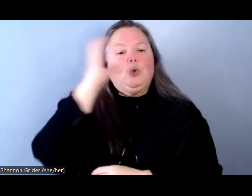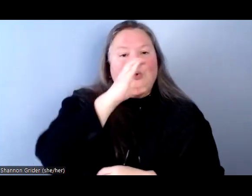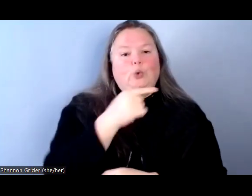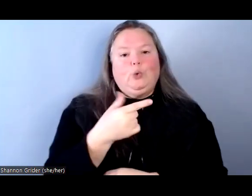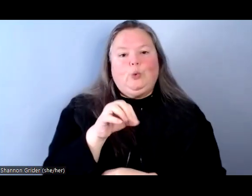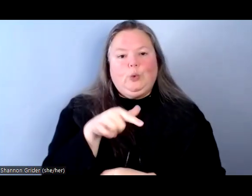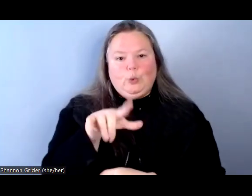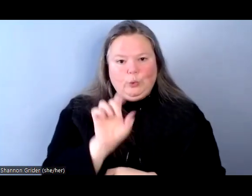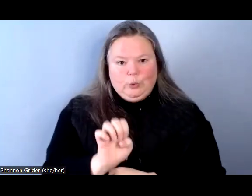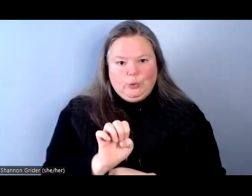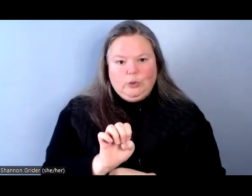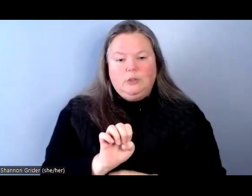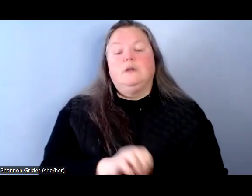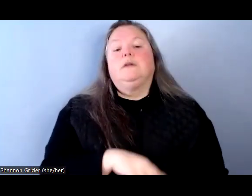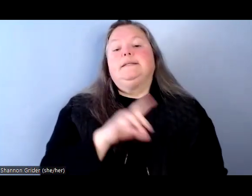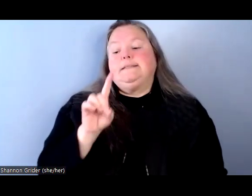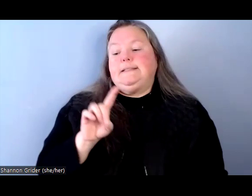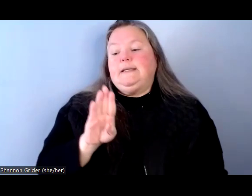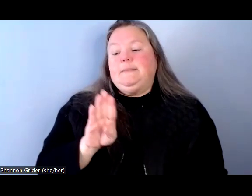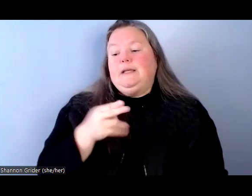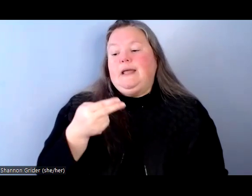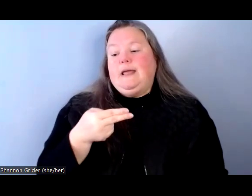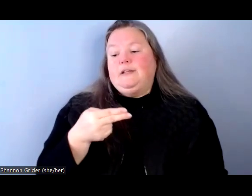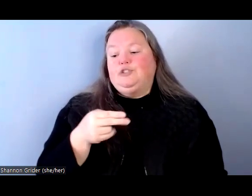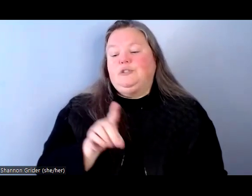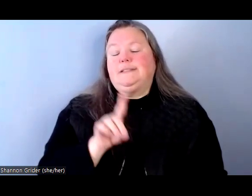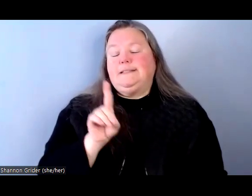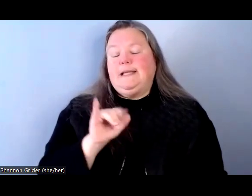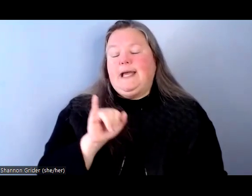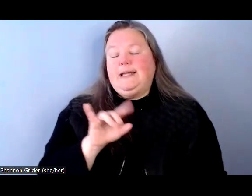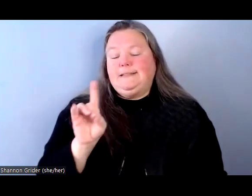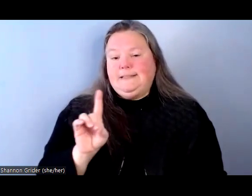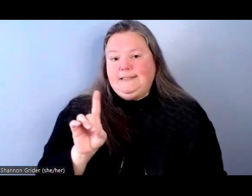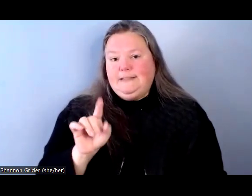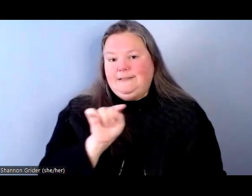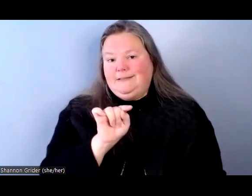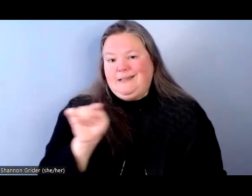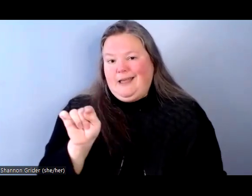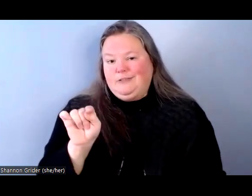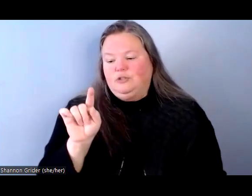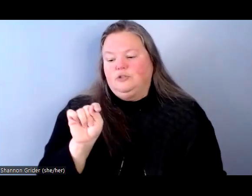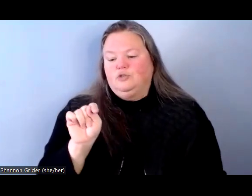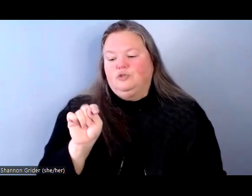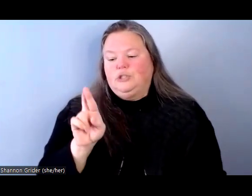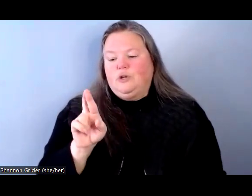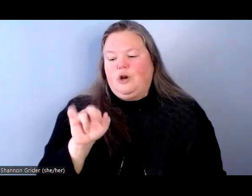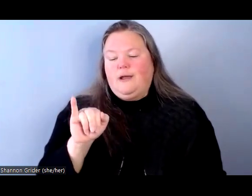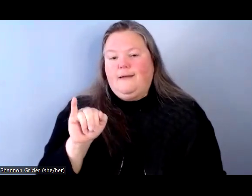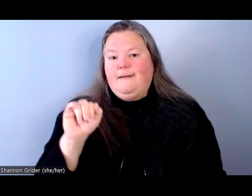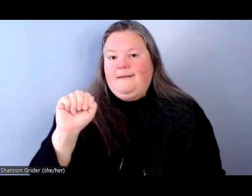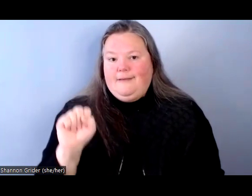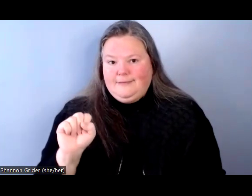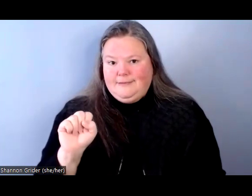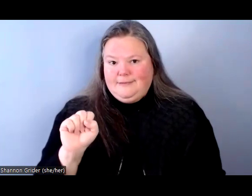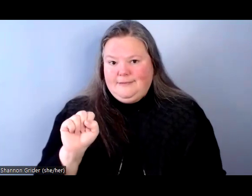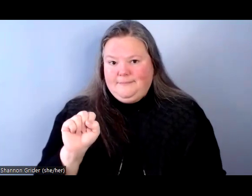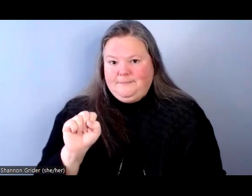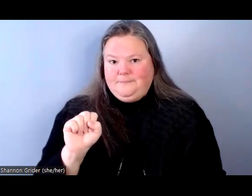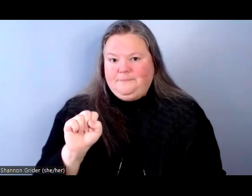you can always google "DBHDID-TRIS"